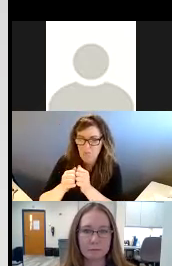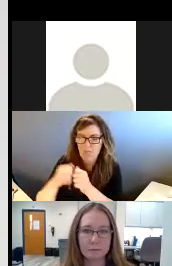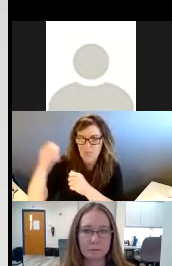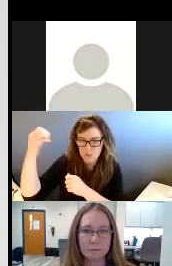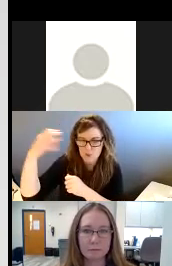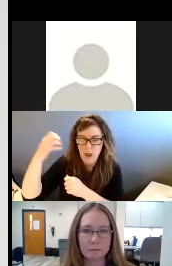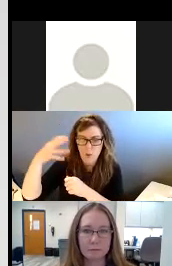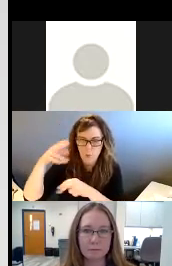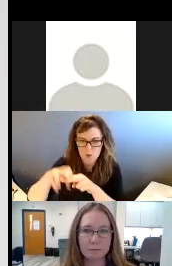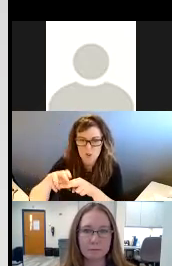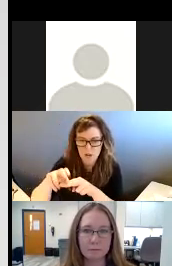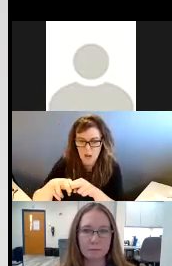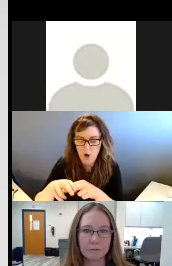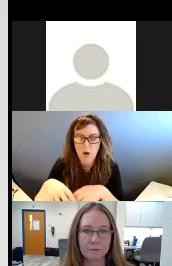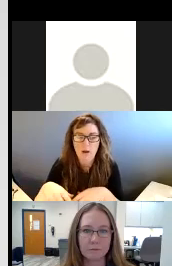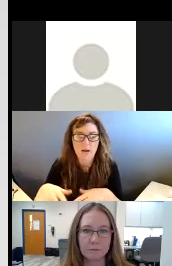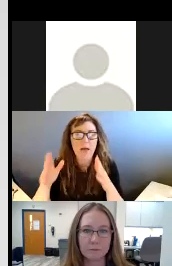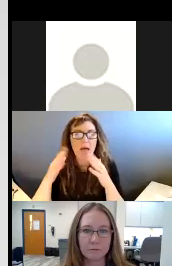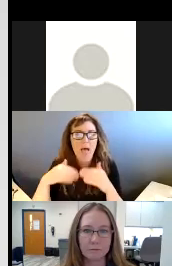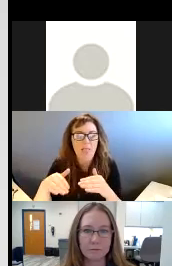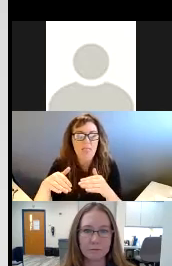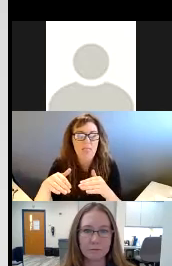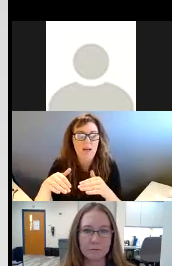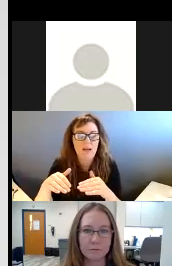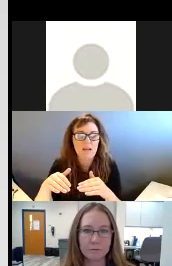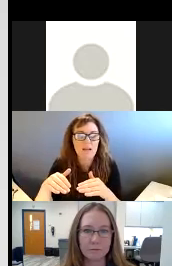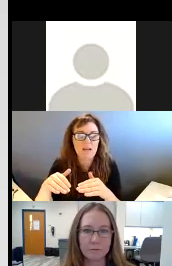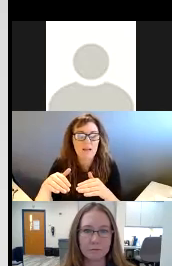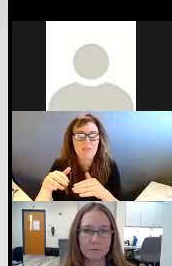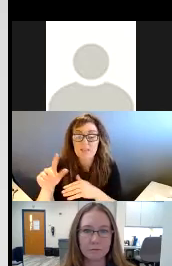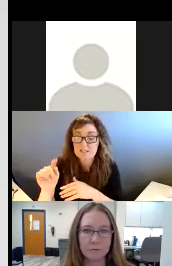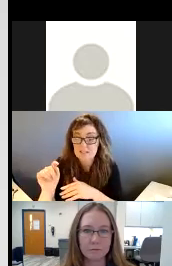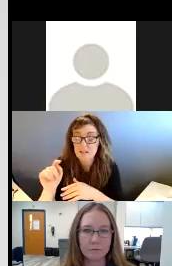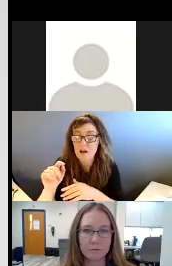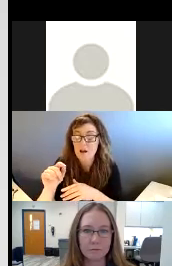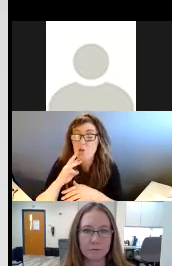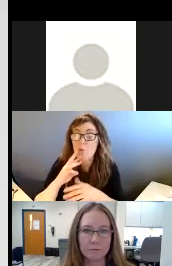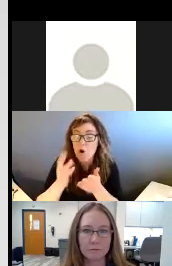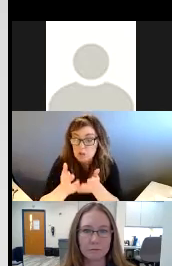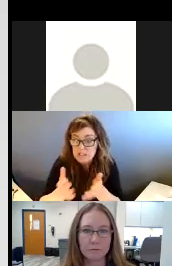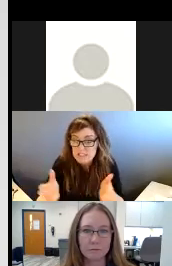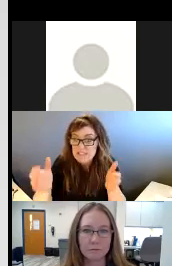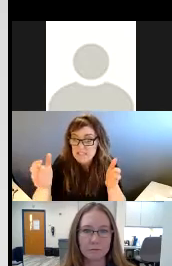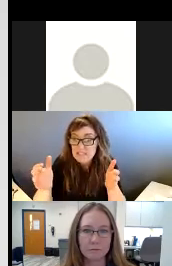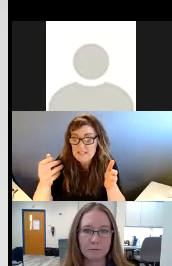THEN THE SINK. THEY WANTED TO MAKE SURE THE PATIENT WAS ABLE TO GET TO IT, IF HE WAS IN A WHEELCHAIR OR STAND, THEY